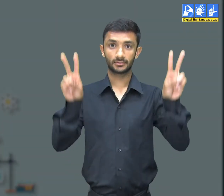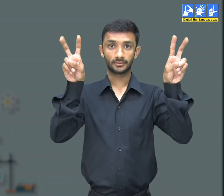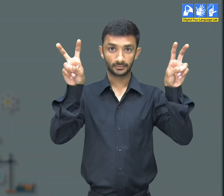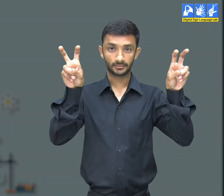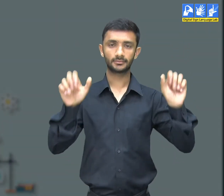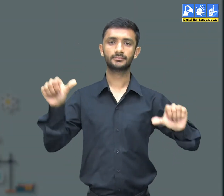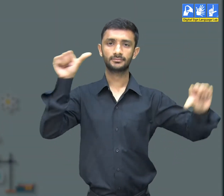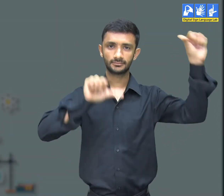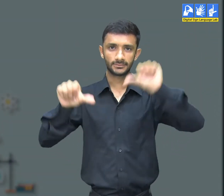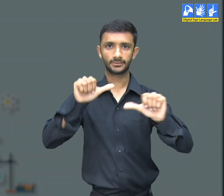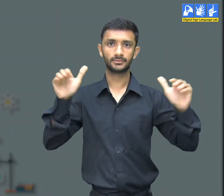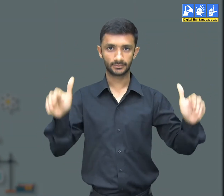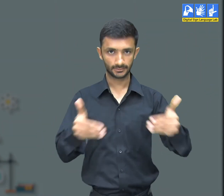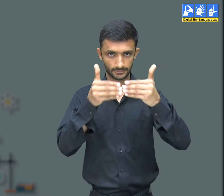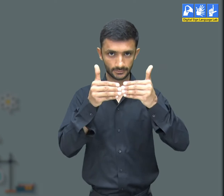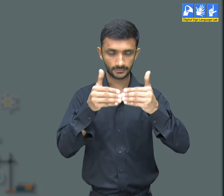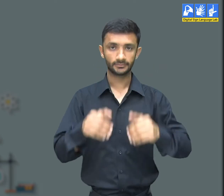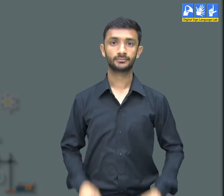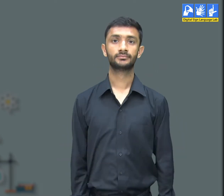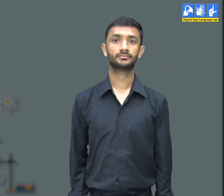Today's topic is Introduction to Science.